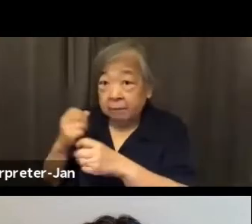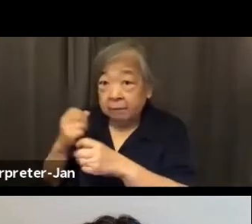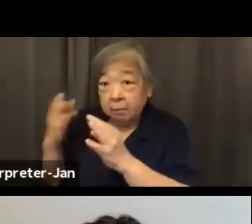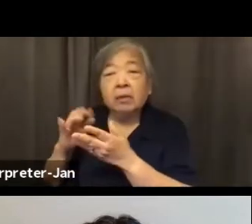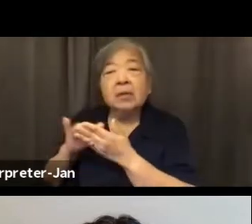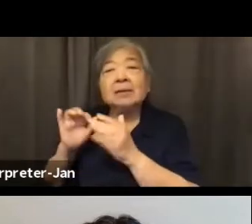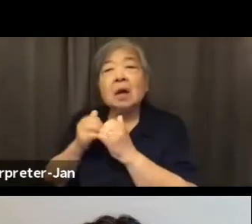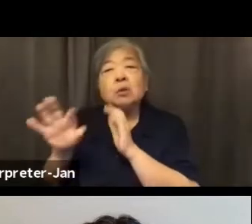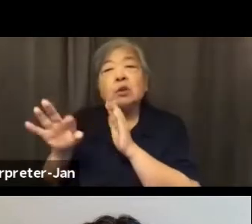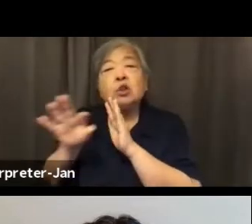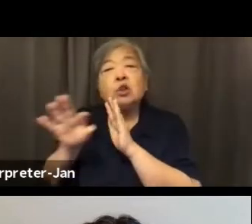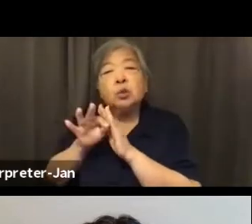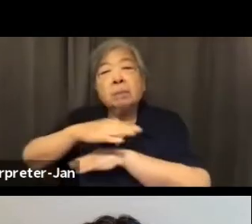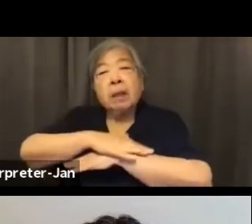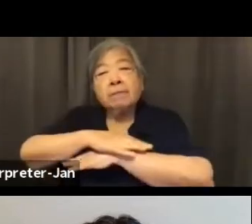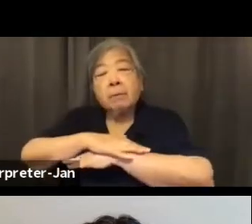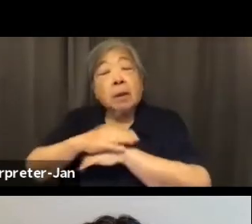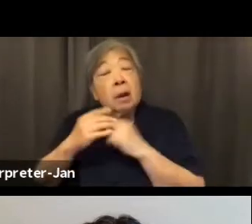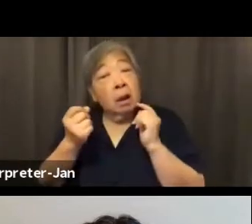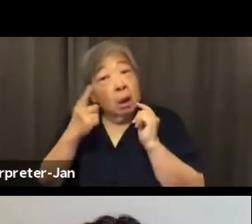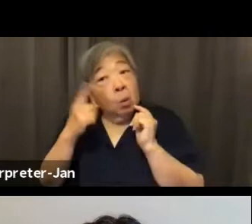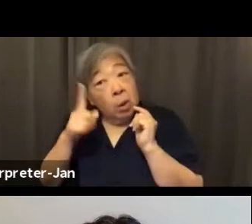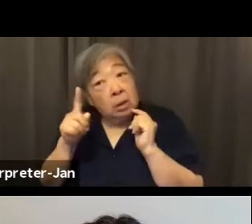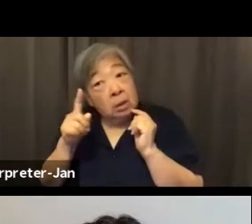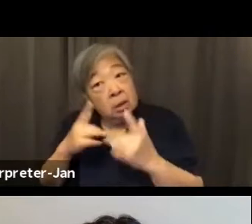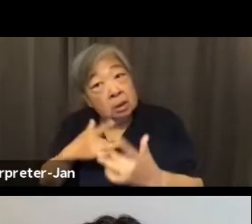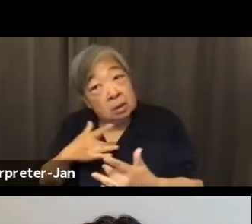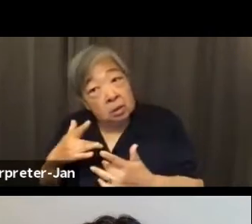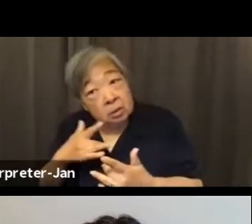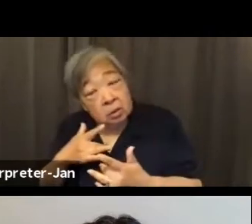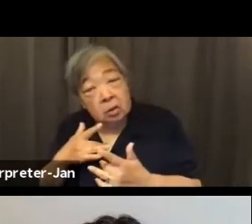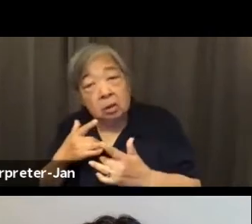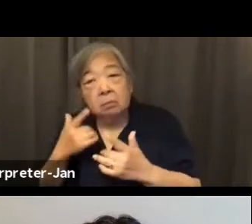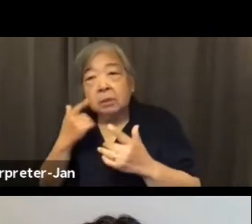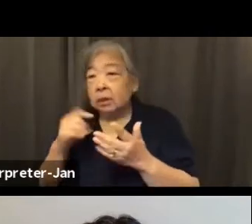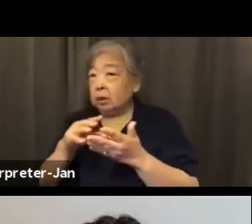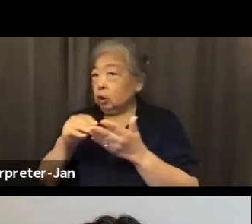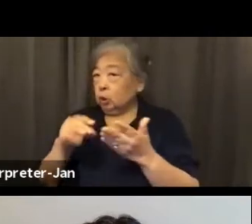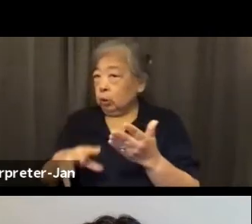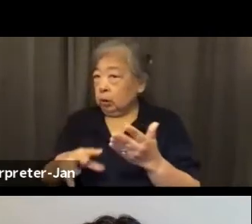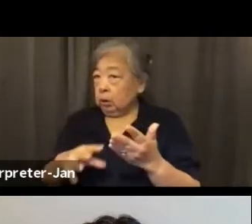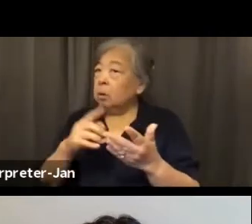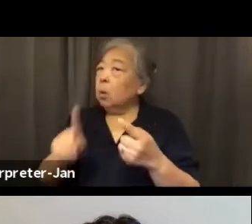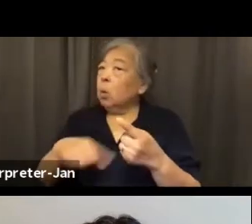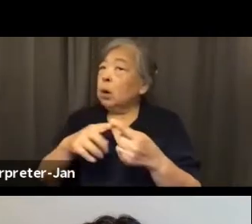One of our concerns with this program is since students, when they applied, there wasn't the